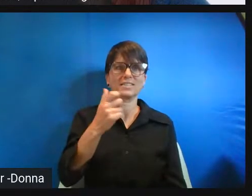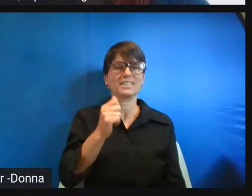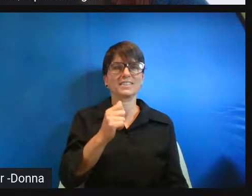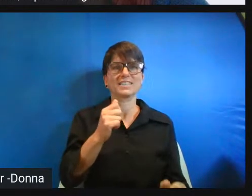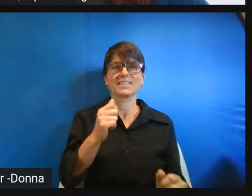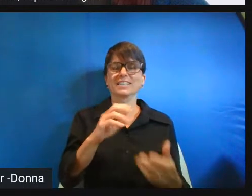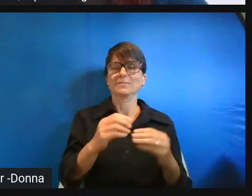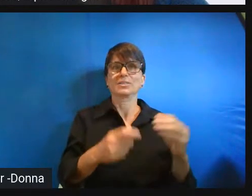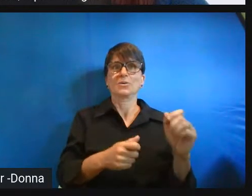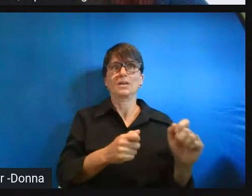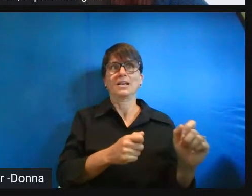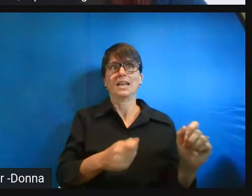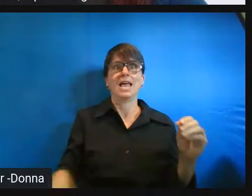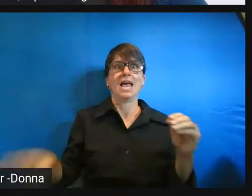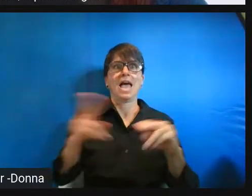This is a fabulous presentation and thank you so much Damon.